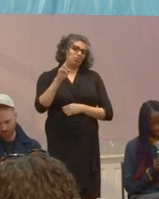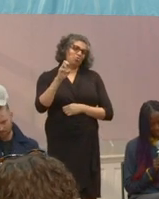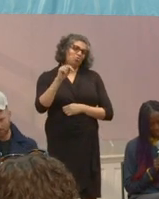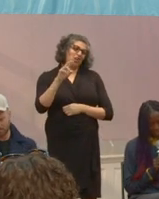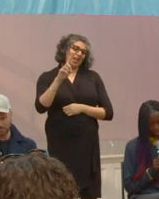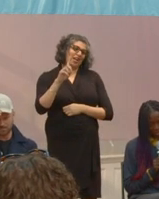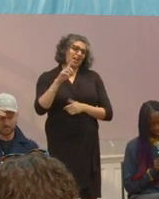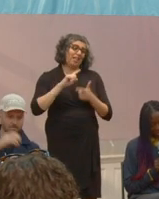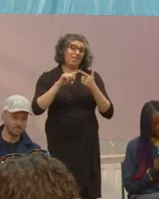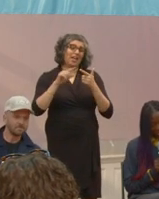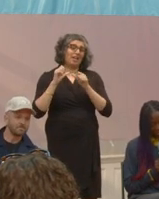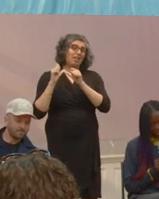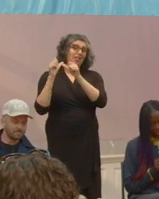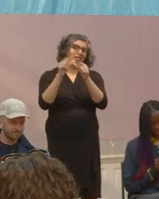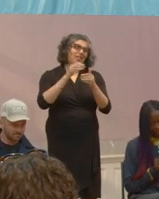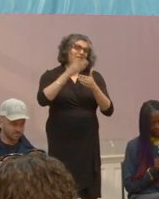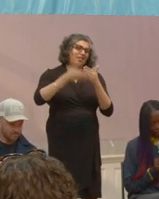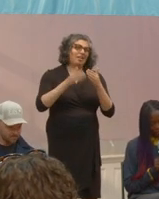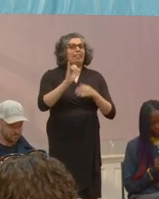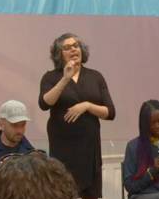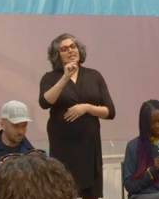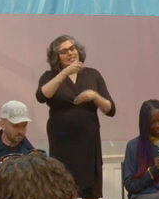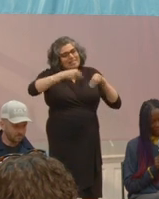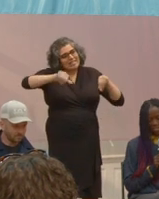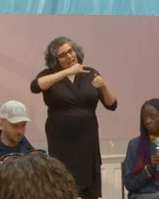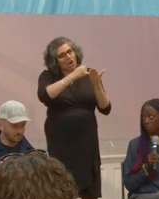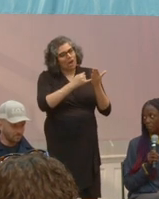like sound art and so what does it mean to make some real